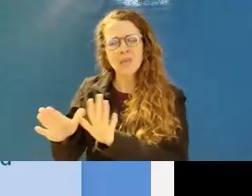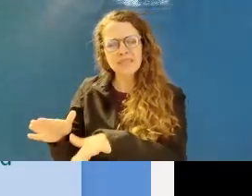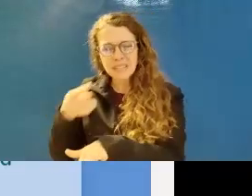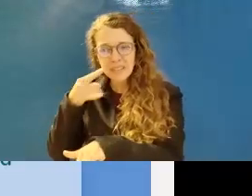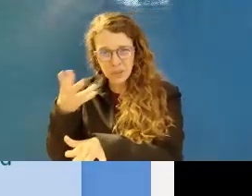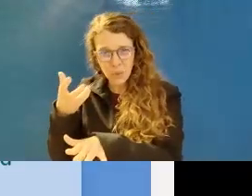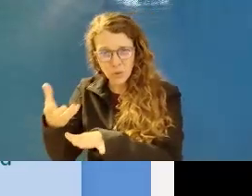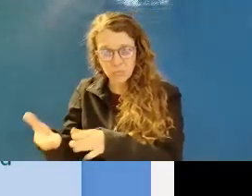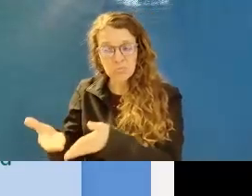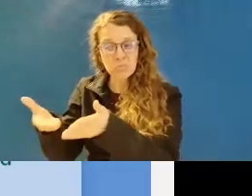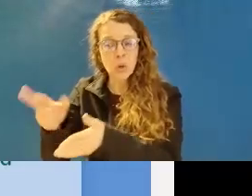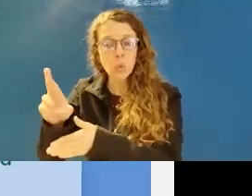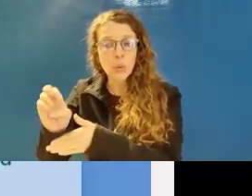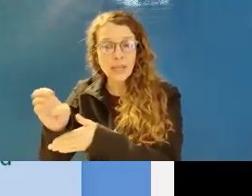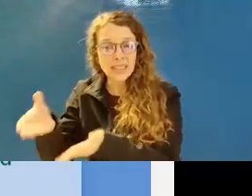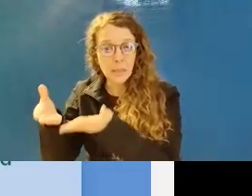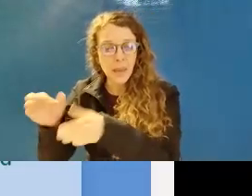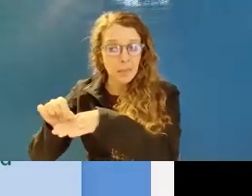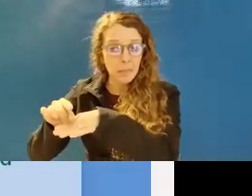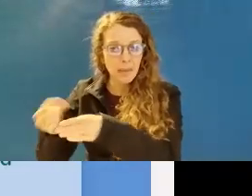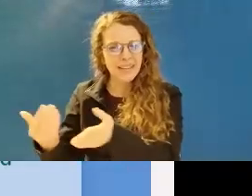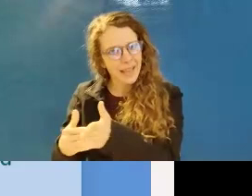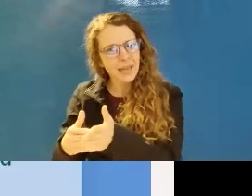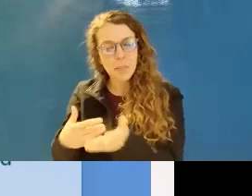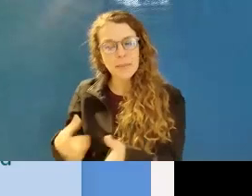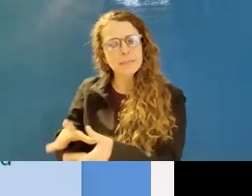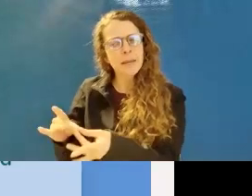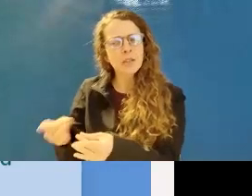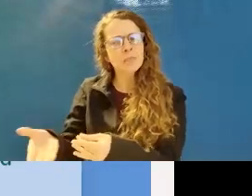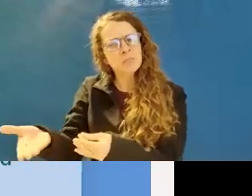So, you know, mentioning something like that would be, you know, great and appropriate here.